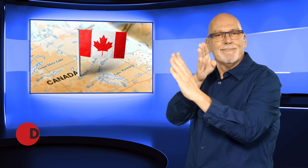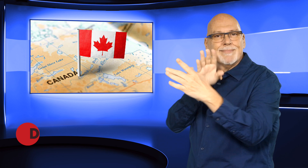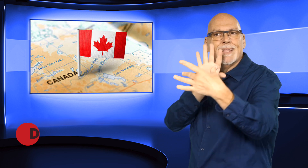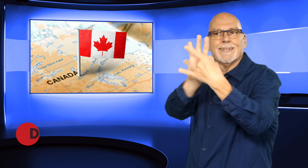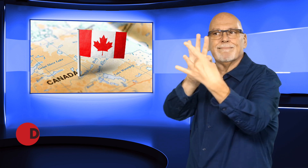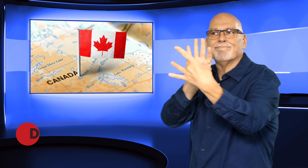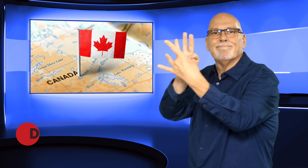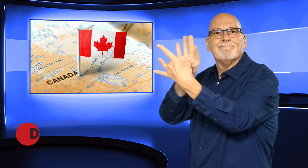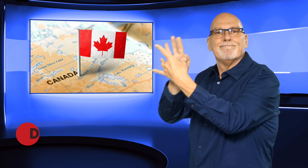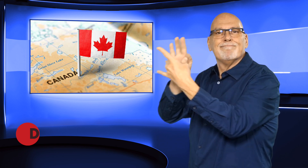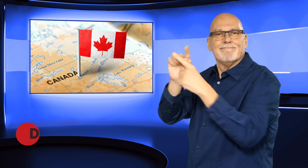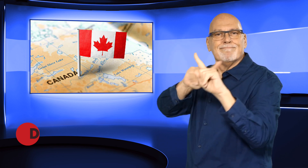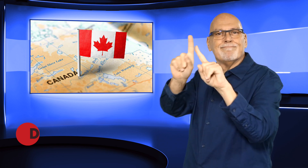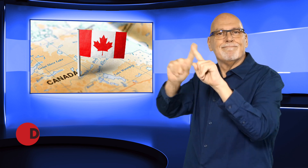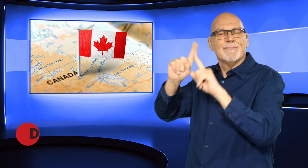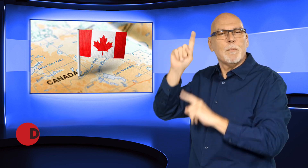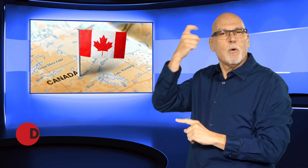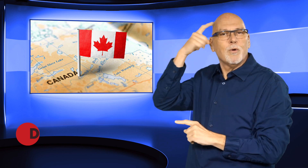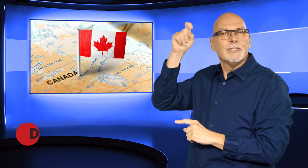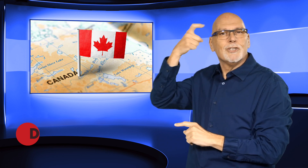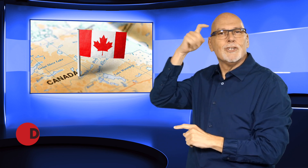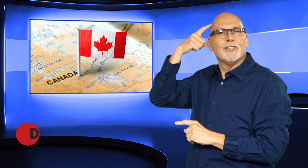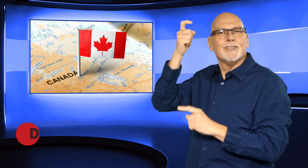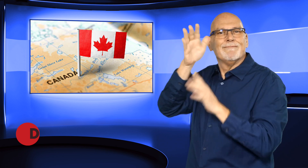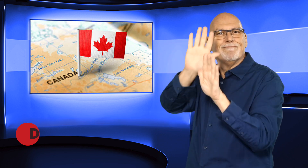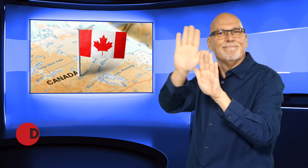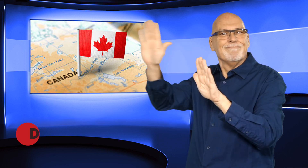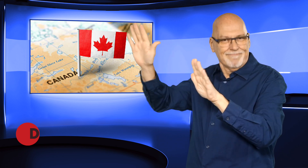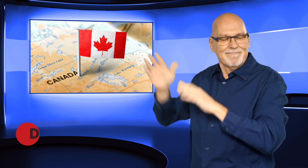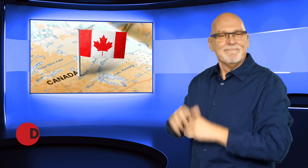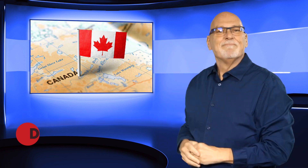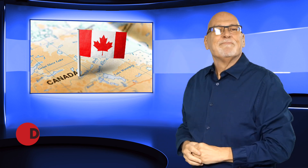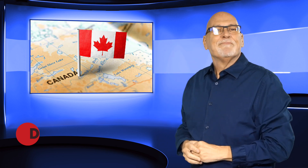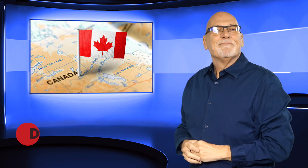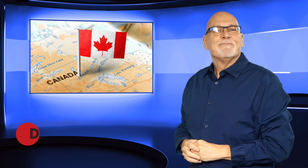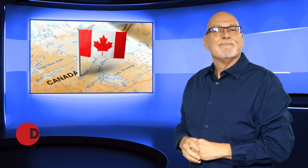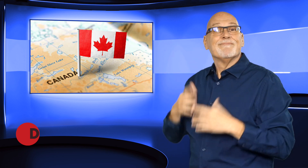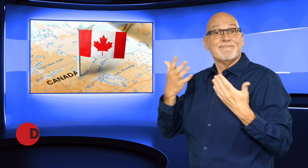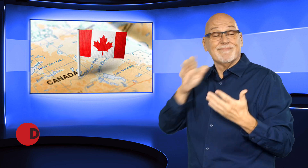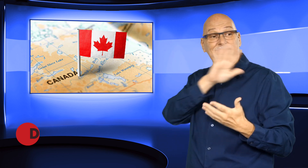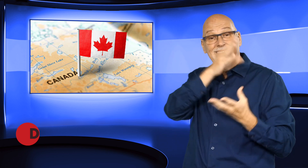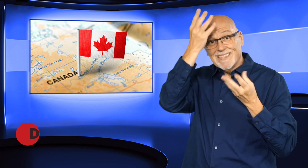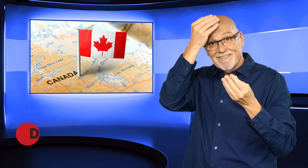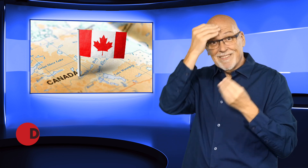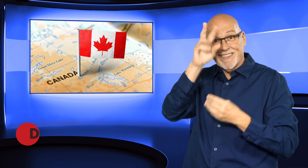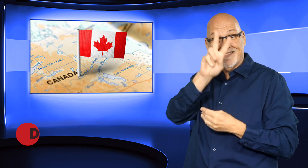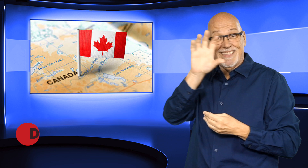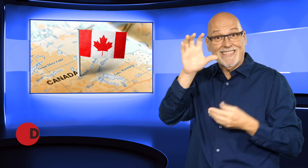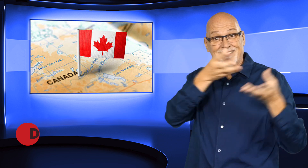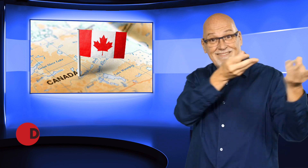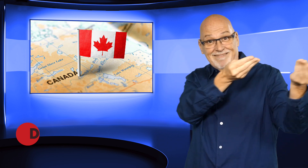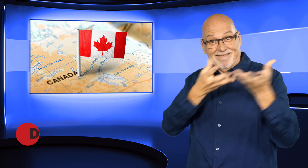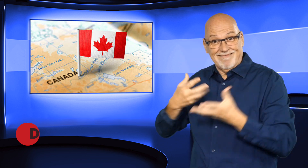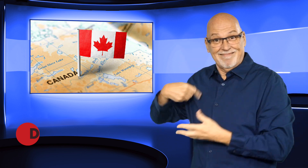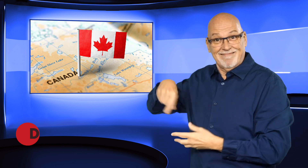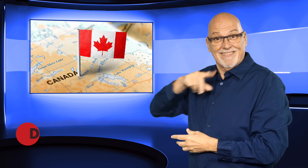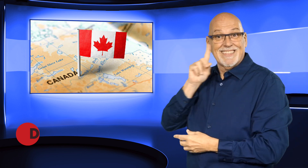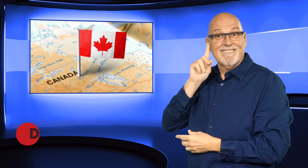direct access to employers. According to information VCC provided